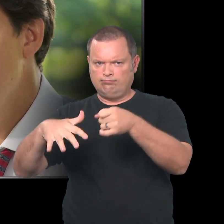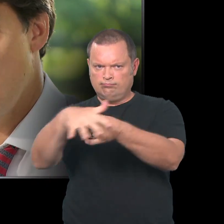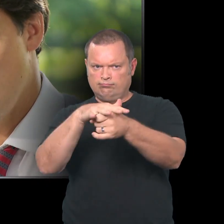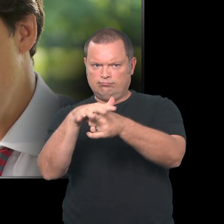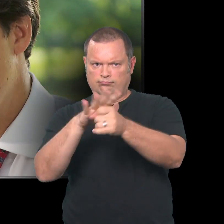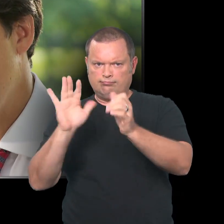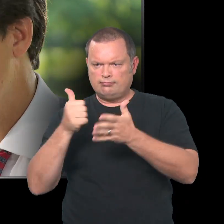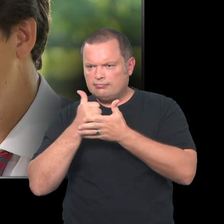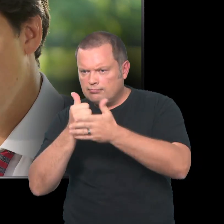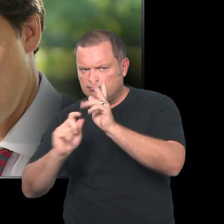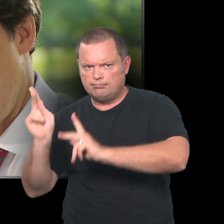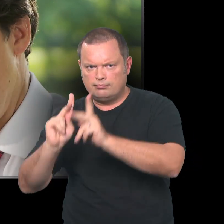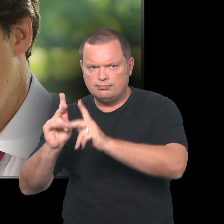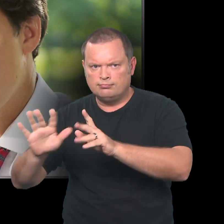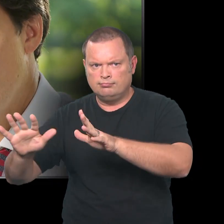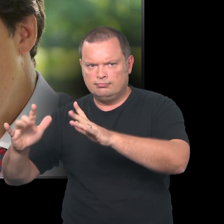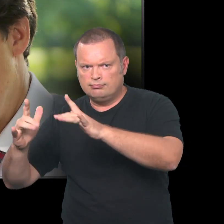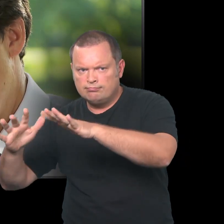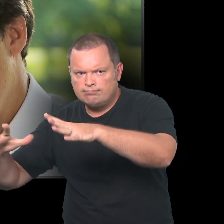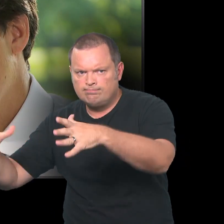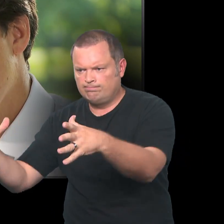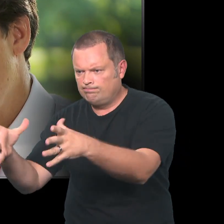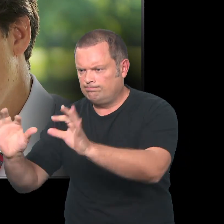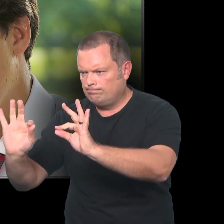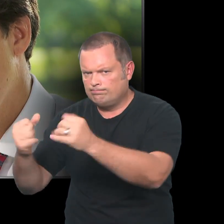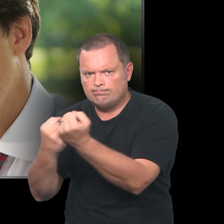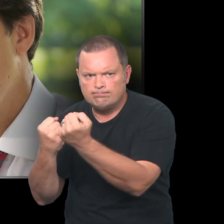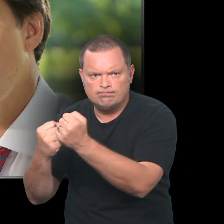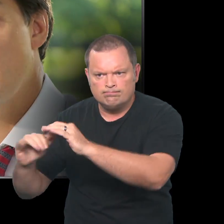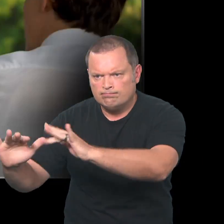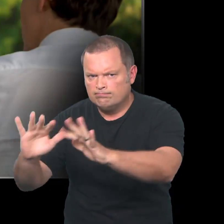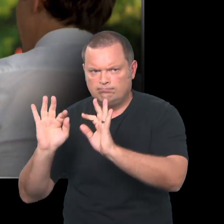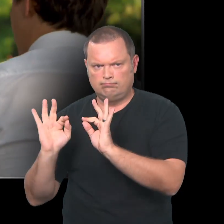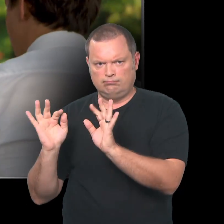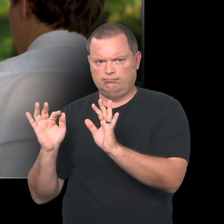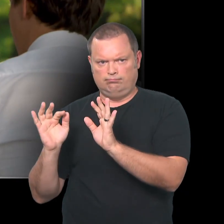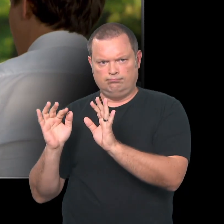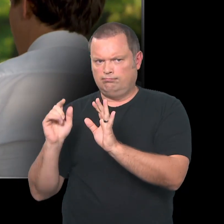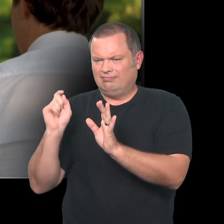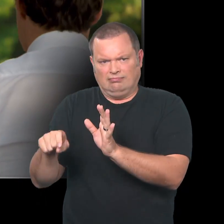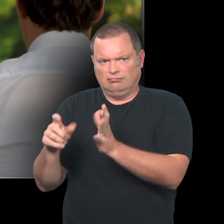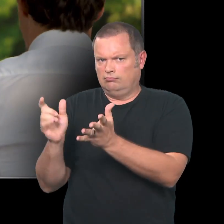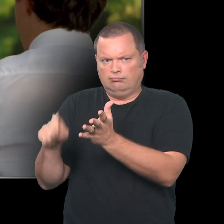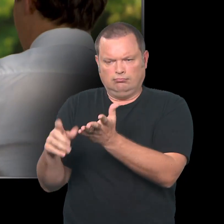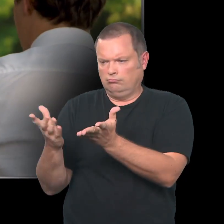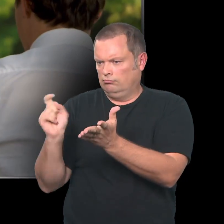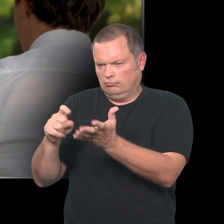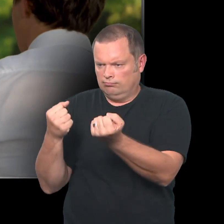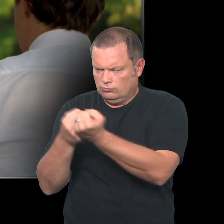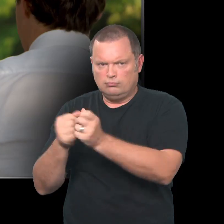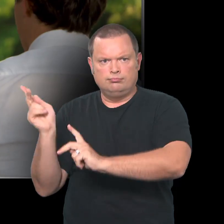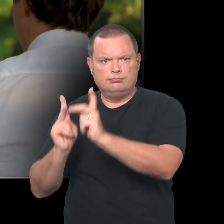that if we're going to have any long-term stability in that region, we need to help people with the camps. We need to be supporting them there.